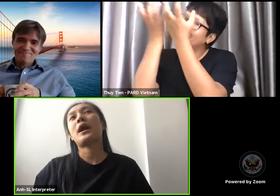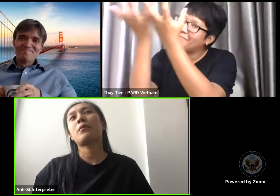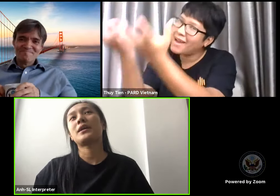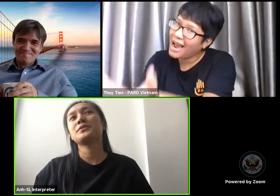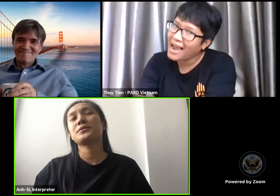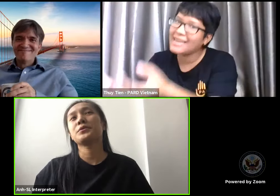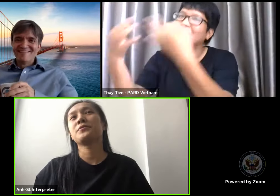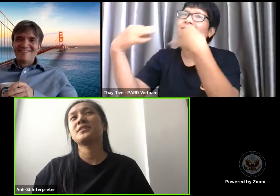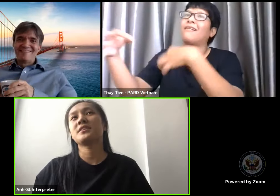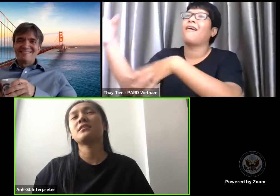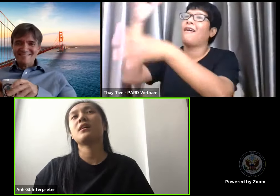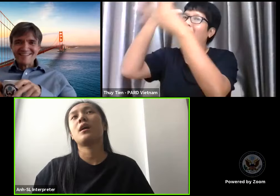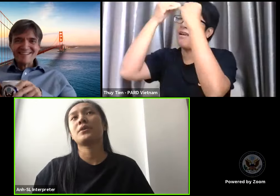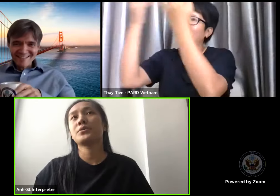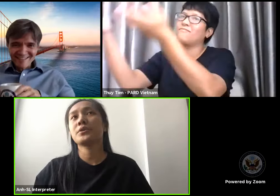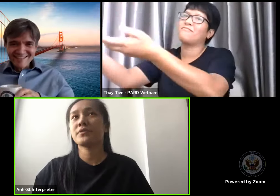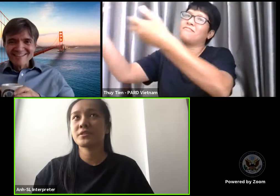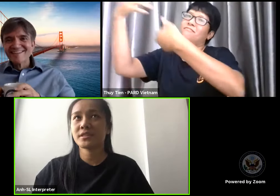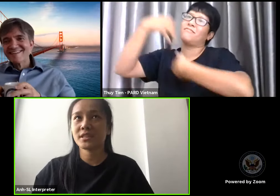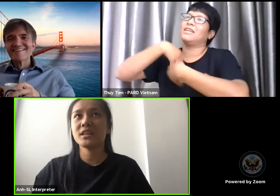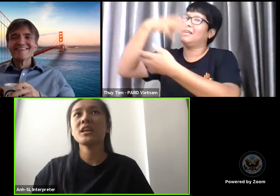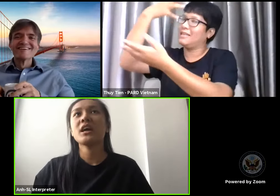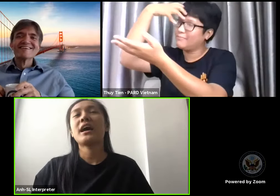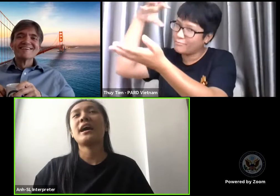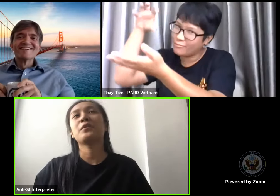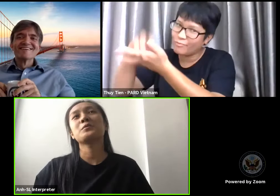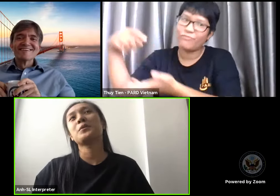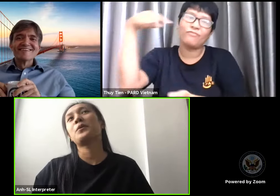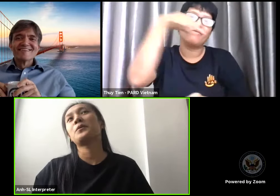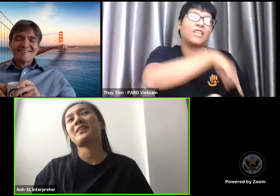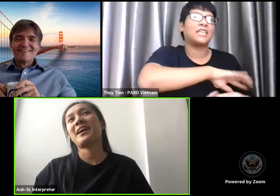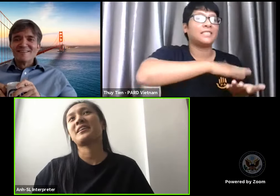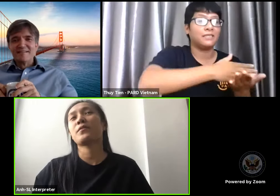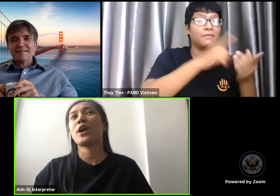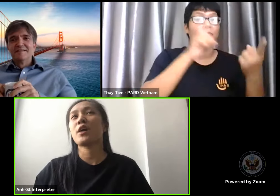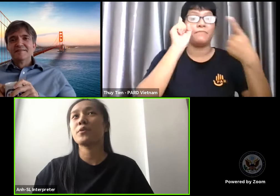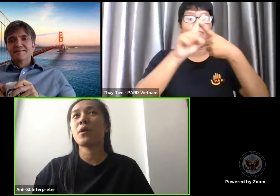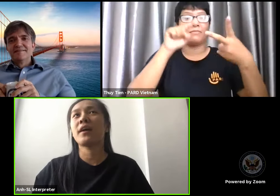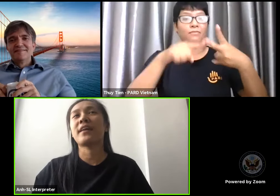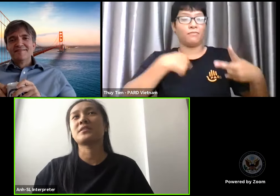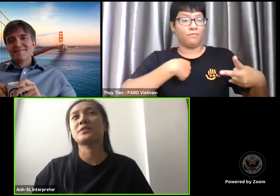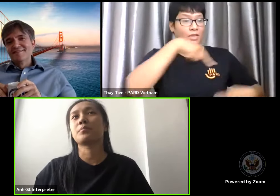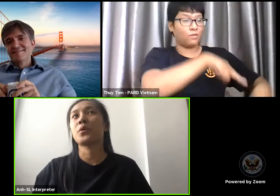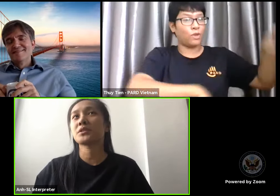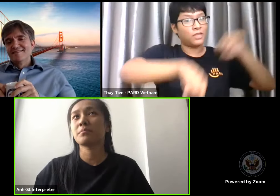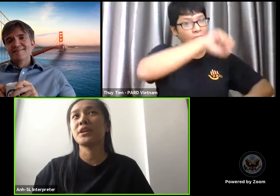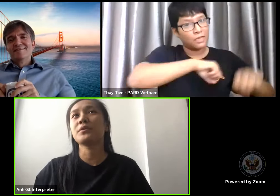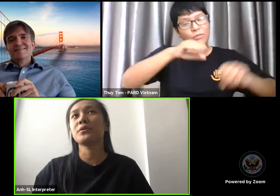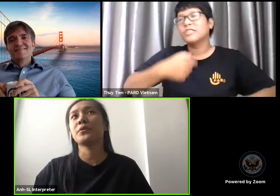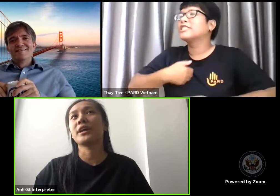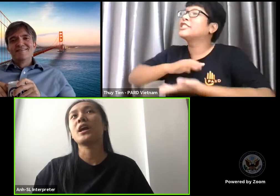I want to visit my university, and also thanks for everyone that supported me during